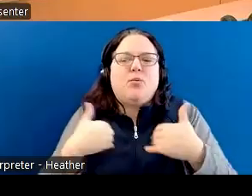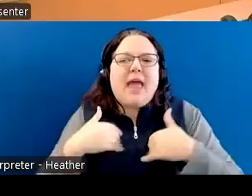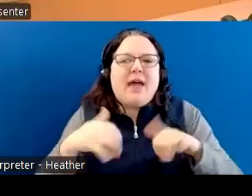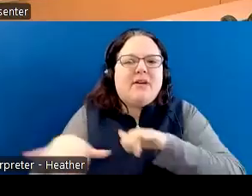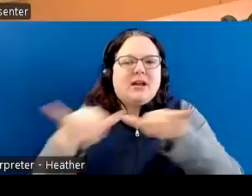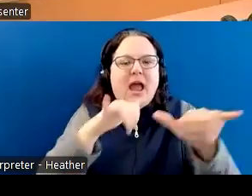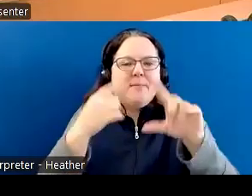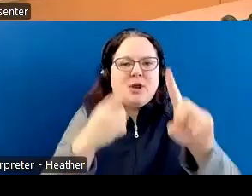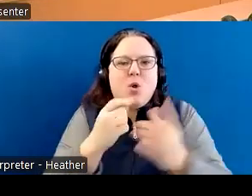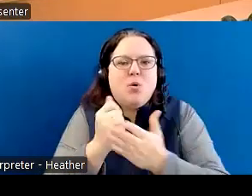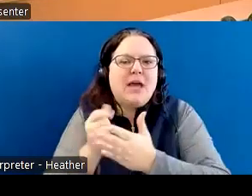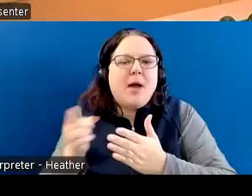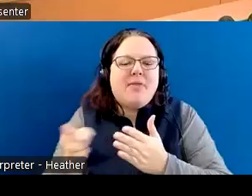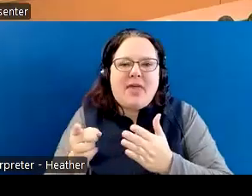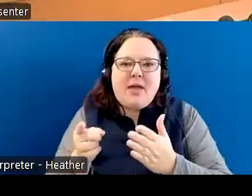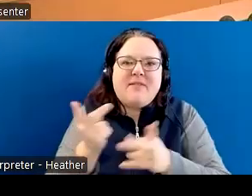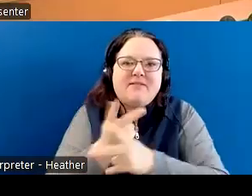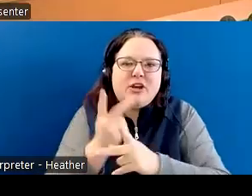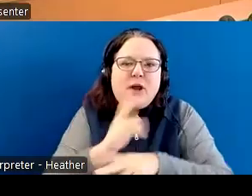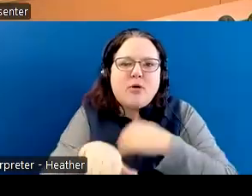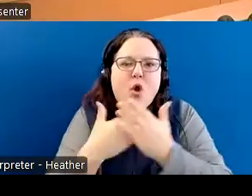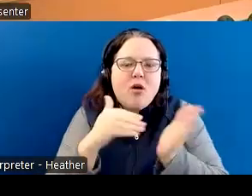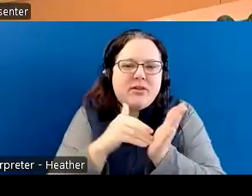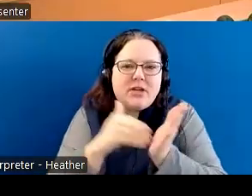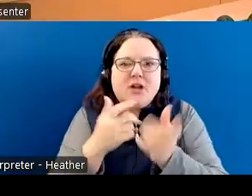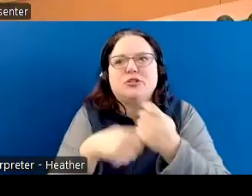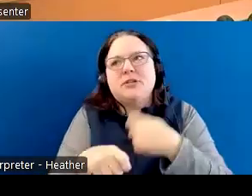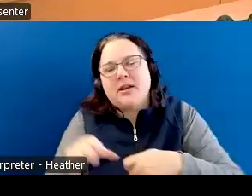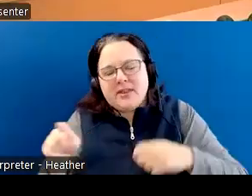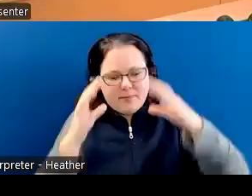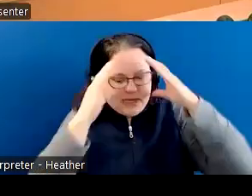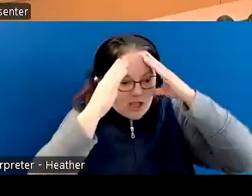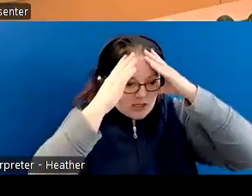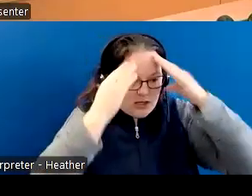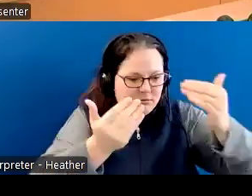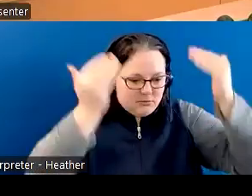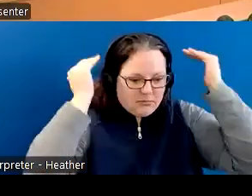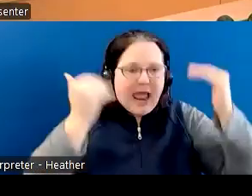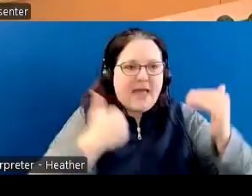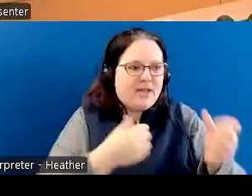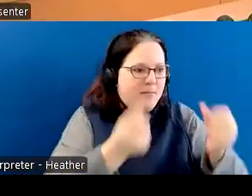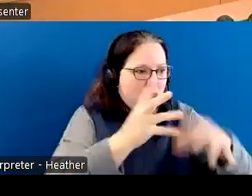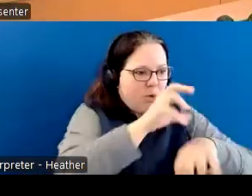help them navigate all of those providers instead of them having multiple appointments. Everyone